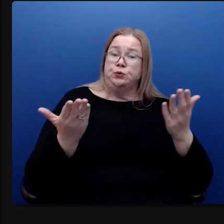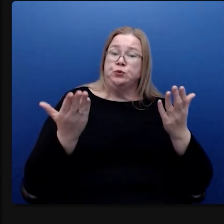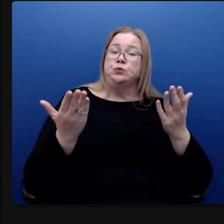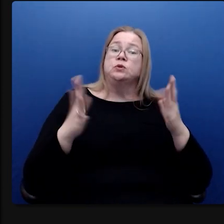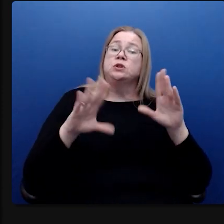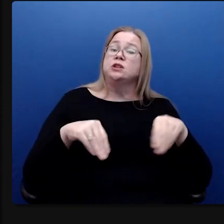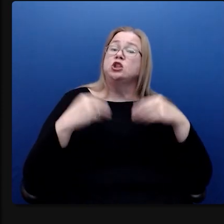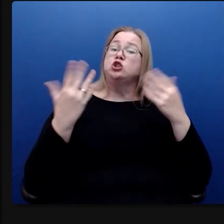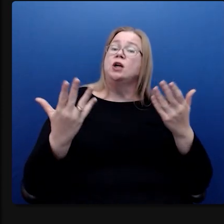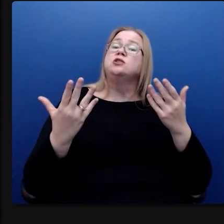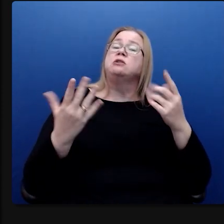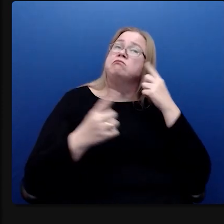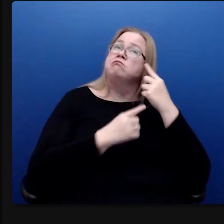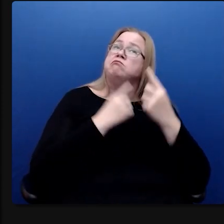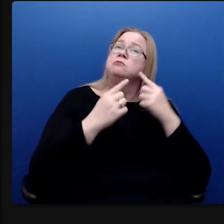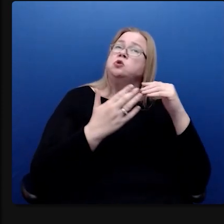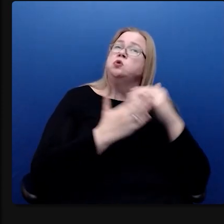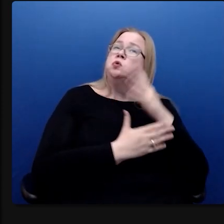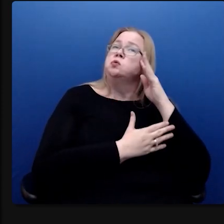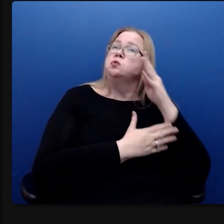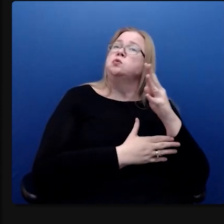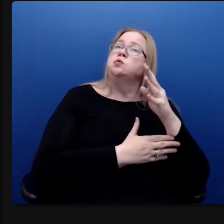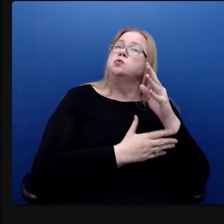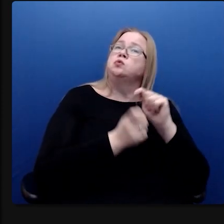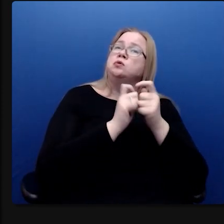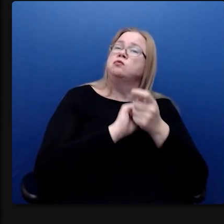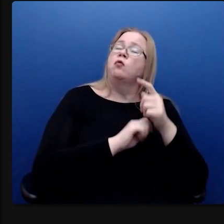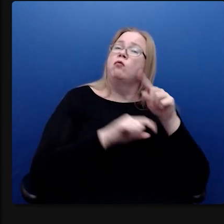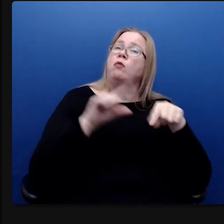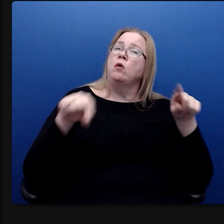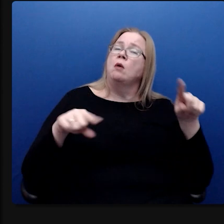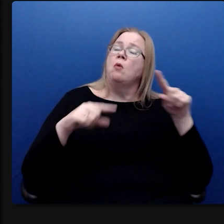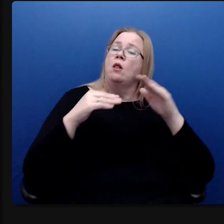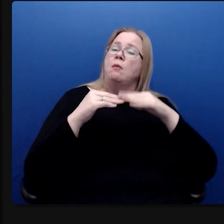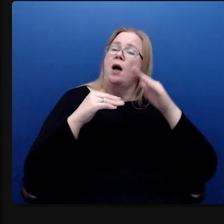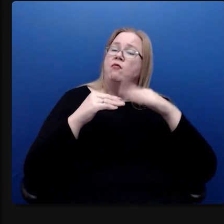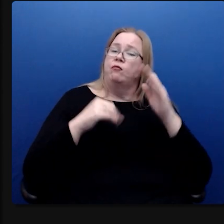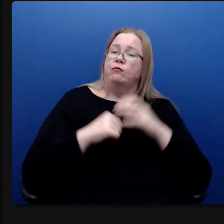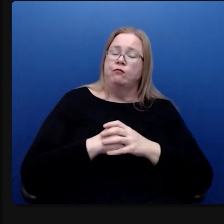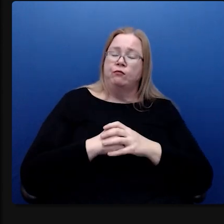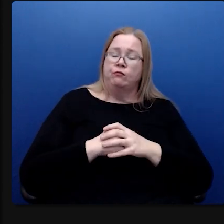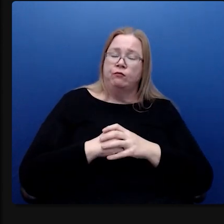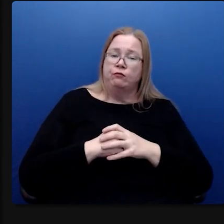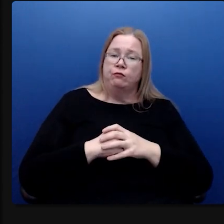Here, the suggestion considers the newly created transform variable above.